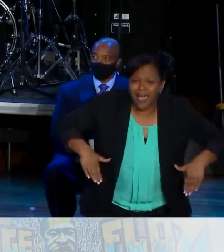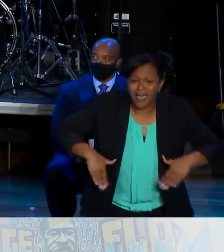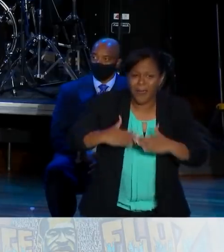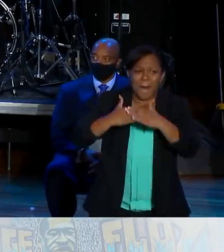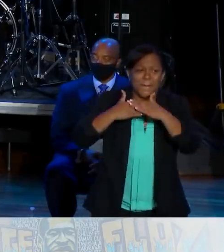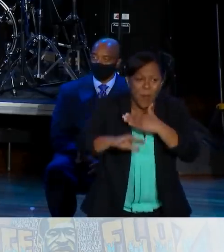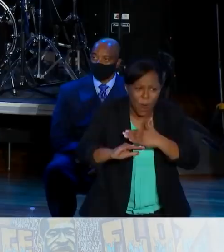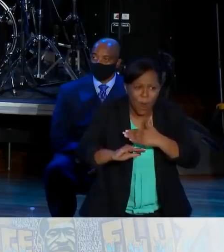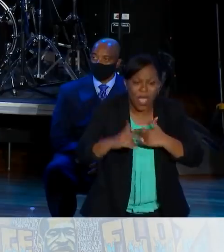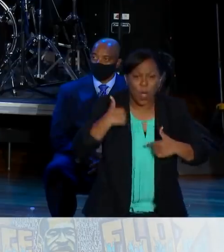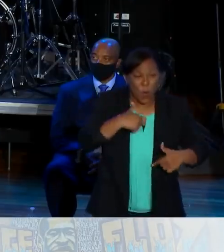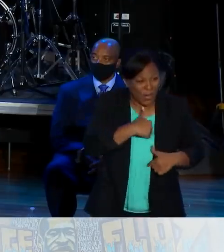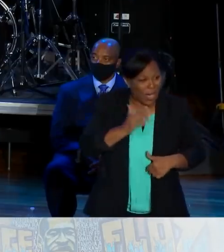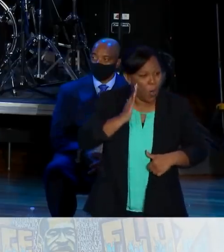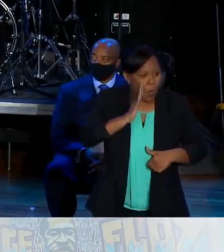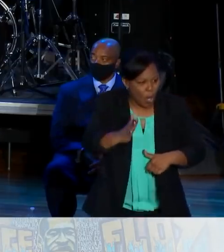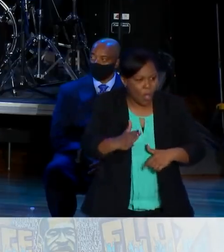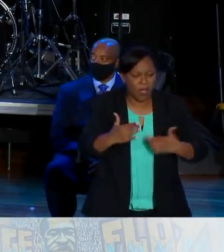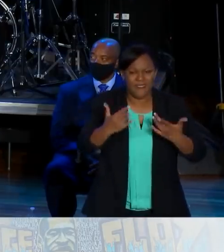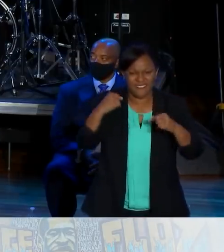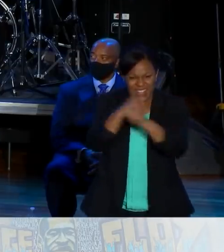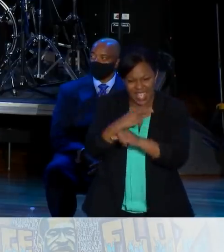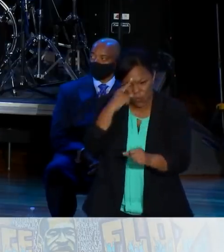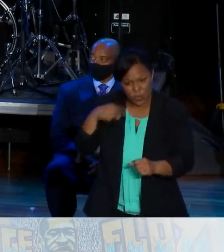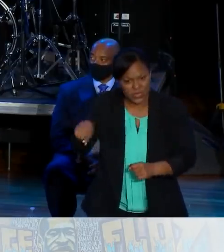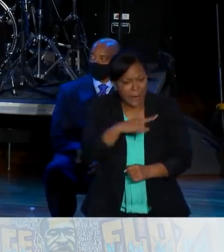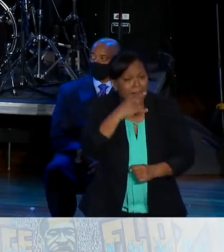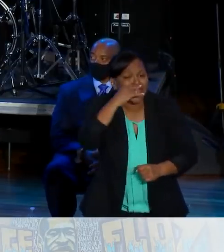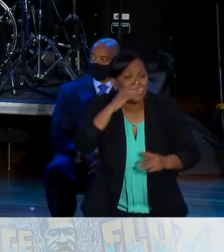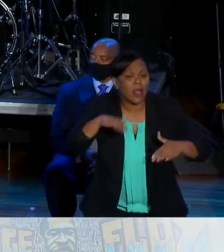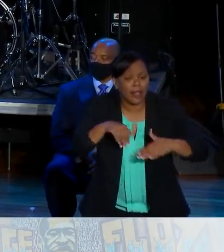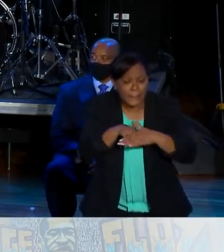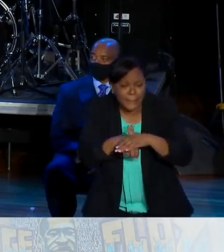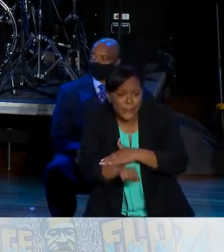MORE IMPORTANTLY WHEN WE FIGHT FOR THE UNKNOWN GEORGE FLOYDS